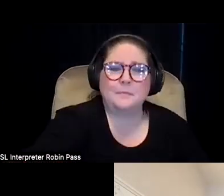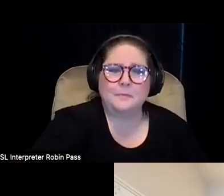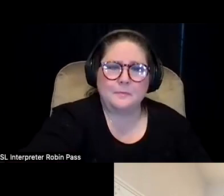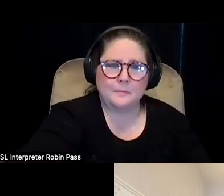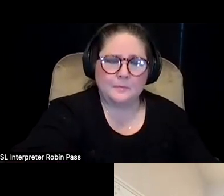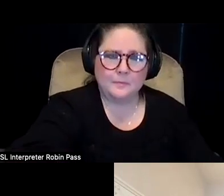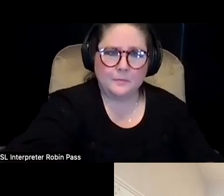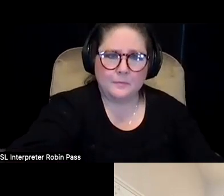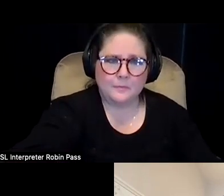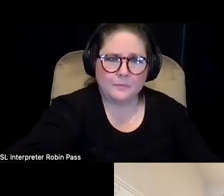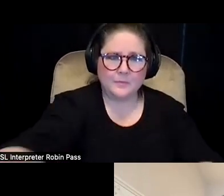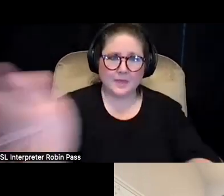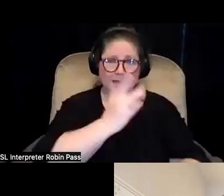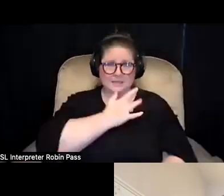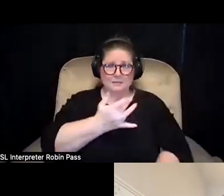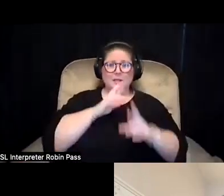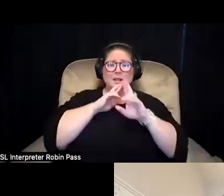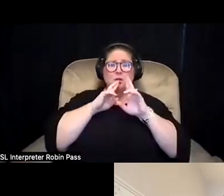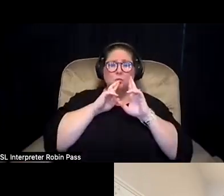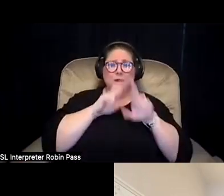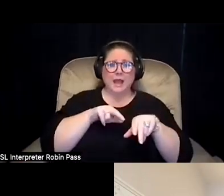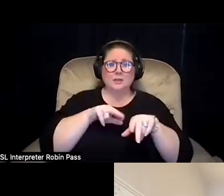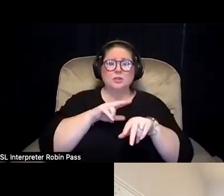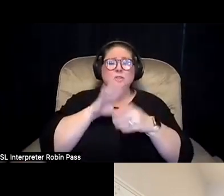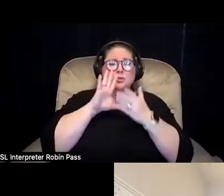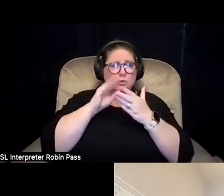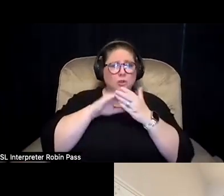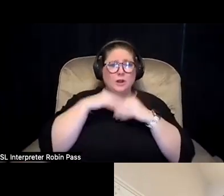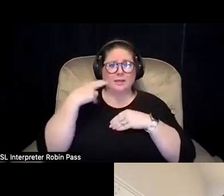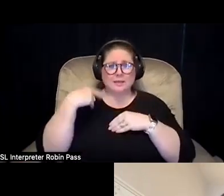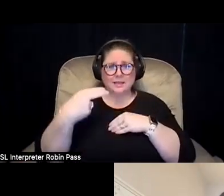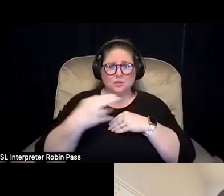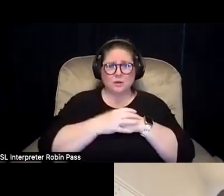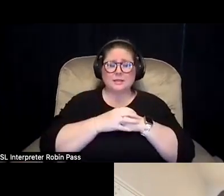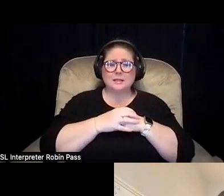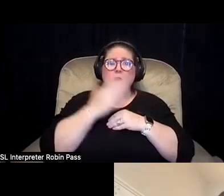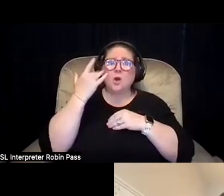typically react to learning these histories you know why do you think that it's been so